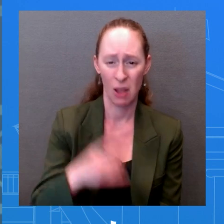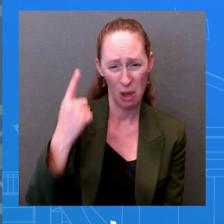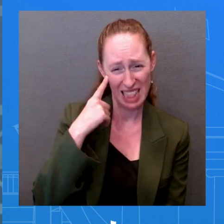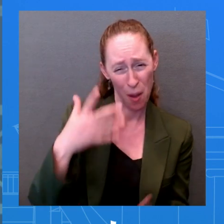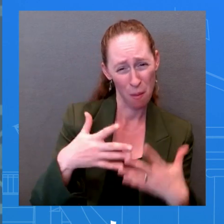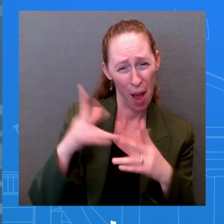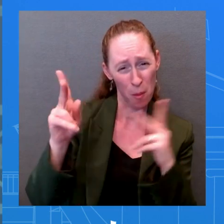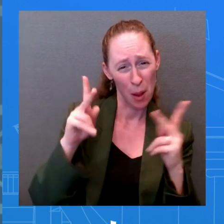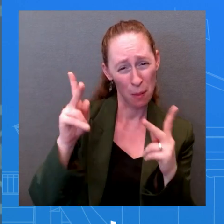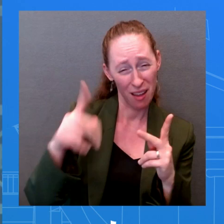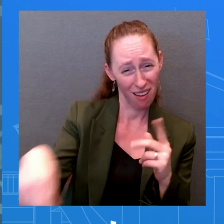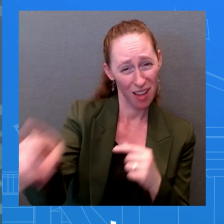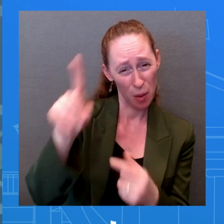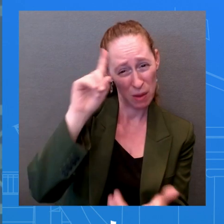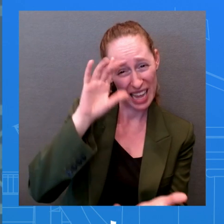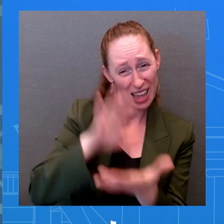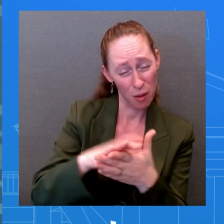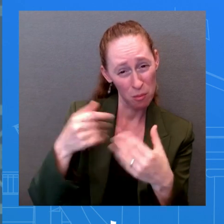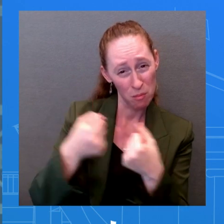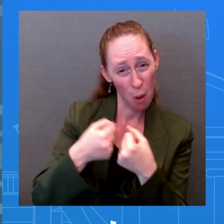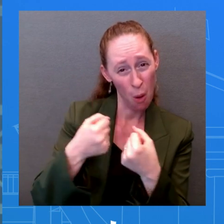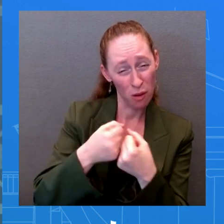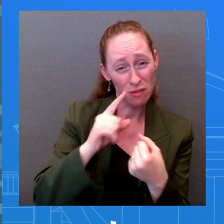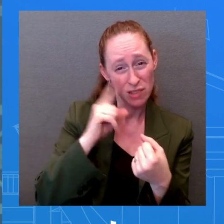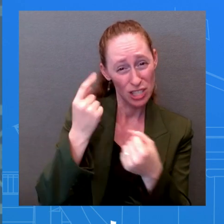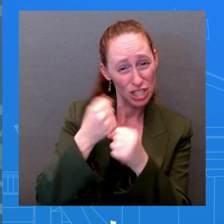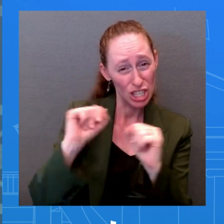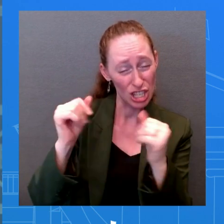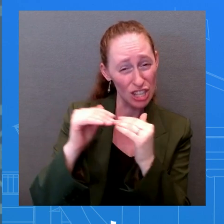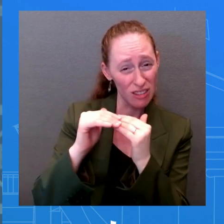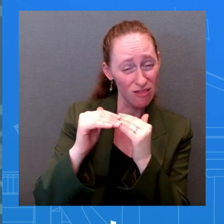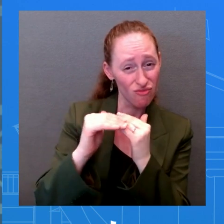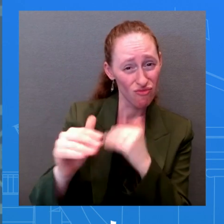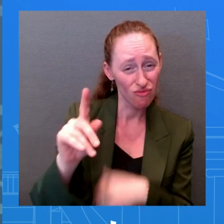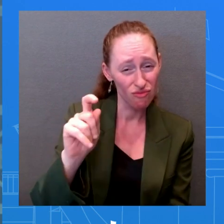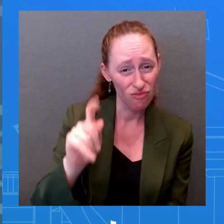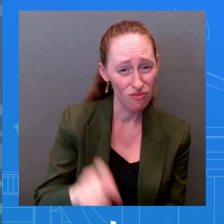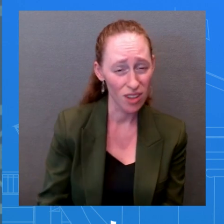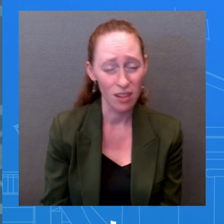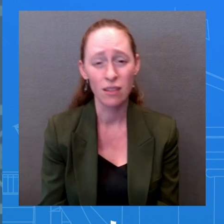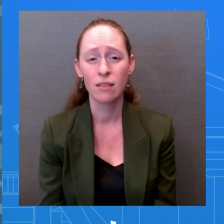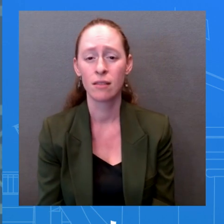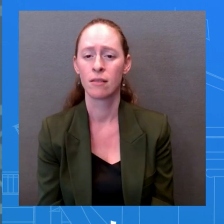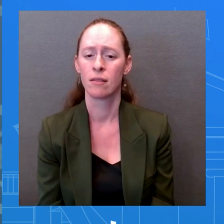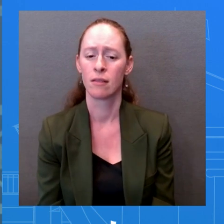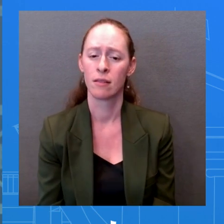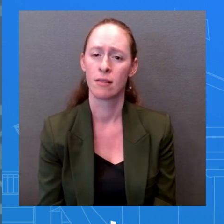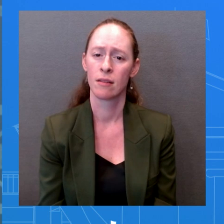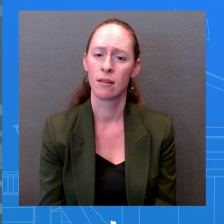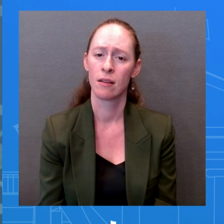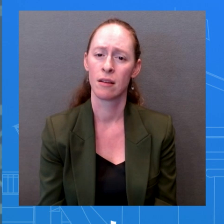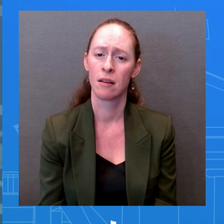is the record and the process that we have been using to make sure that we do our best to secure the border,